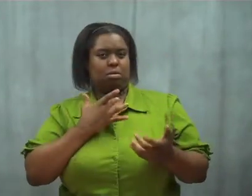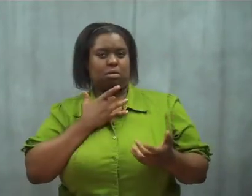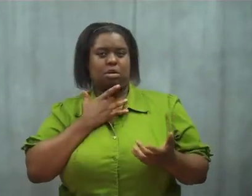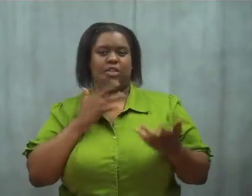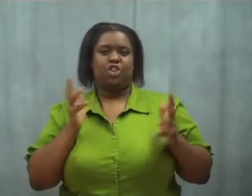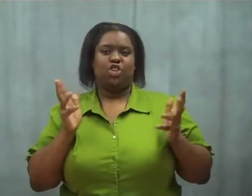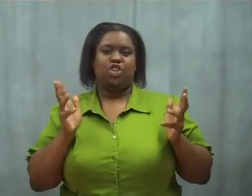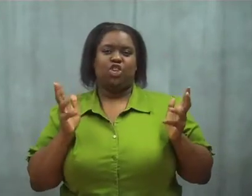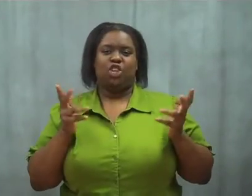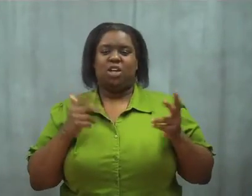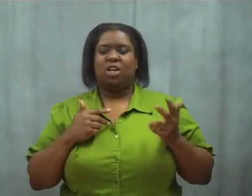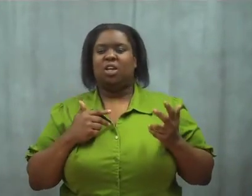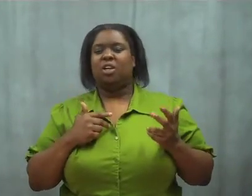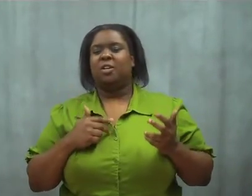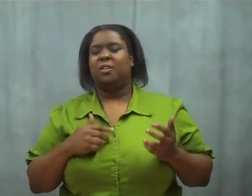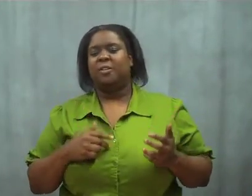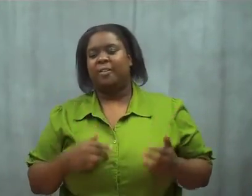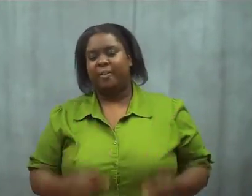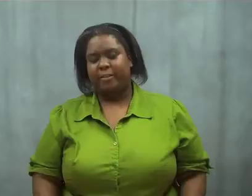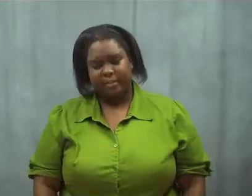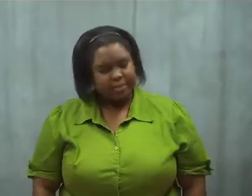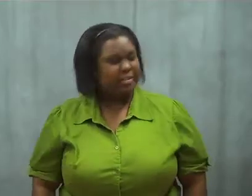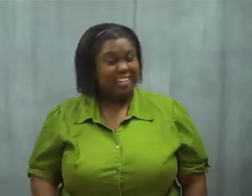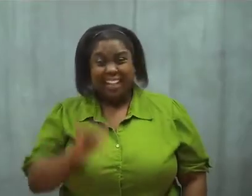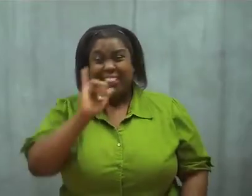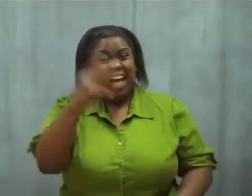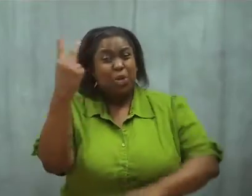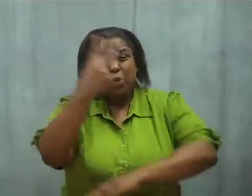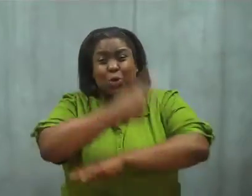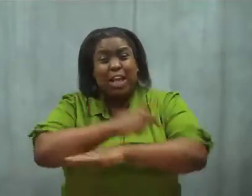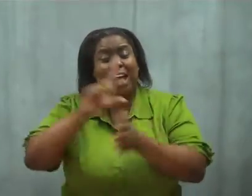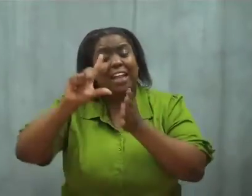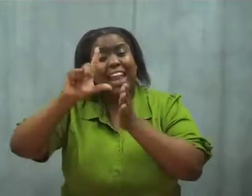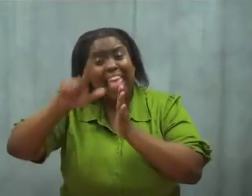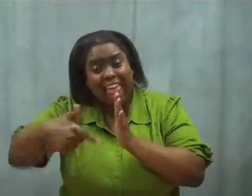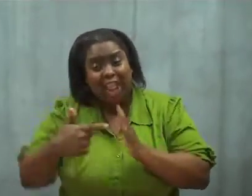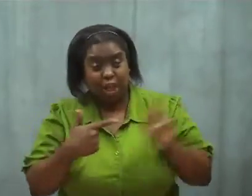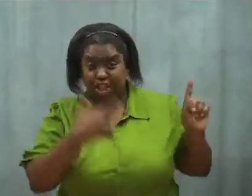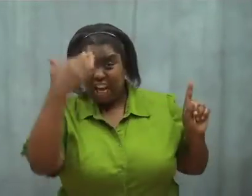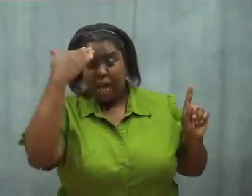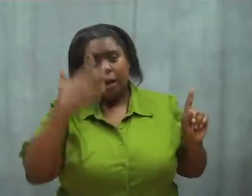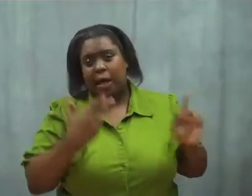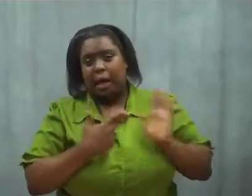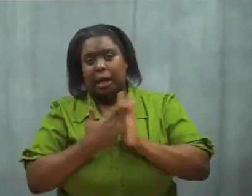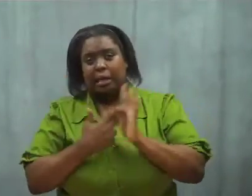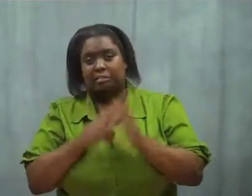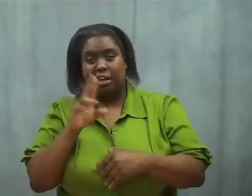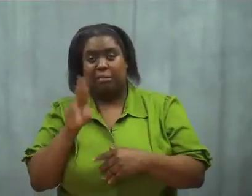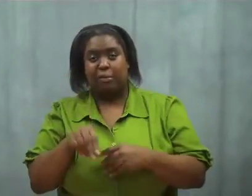We thought, "Oh no! Busted!"